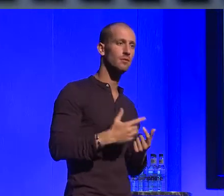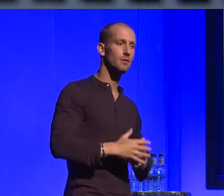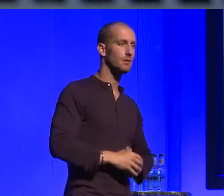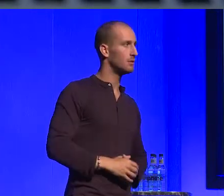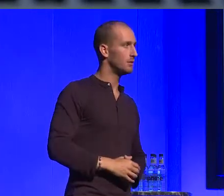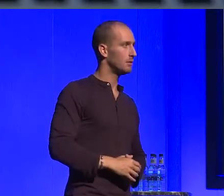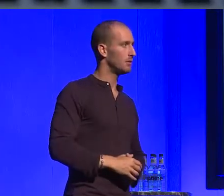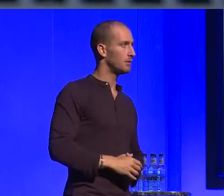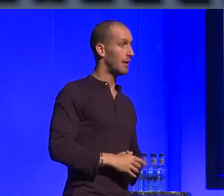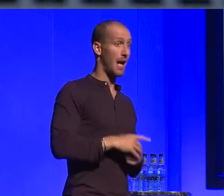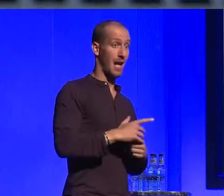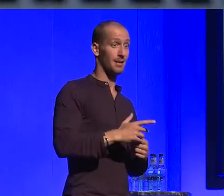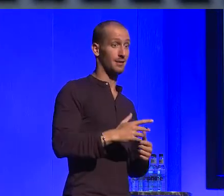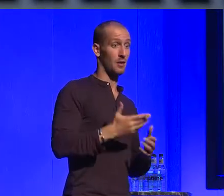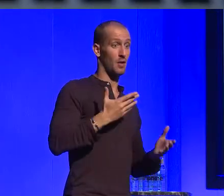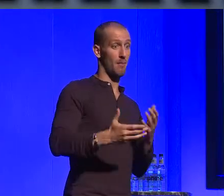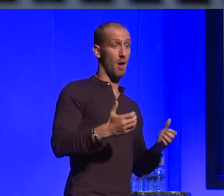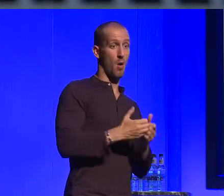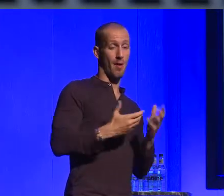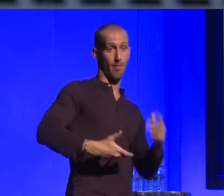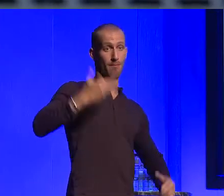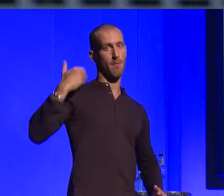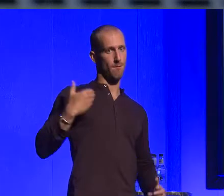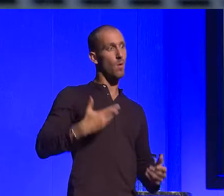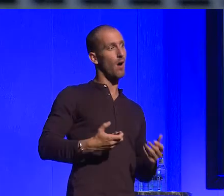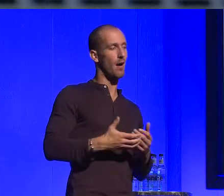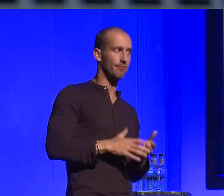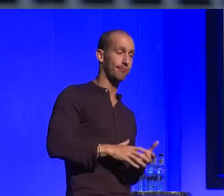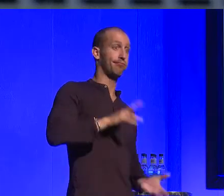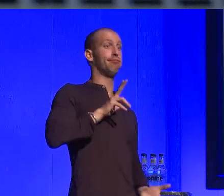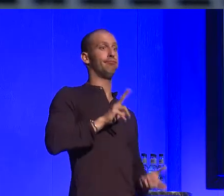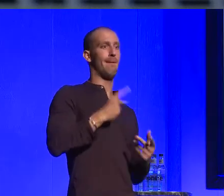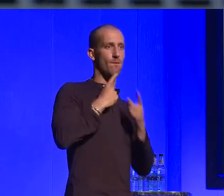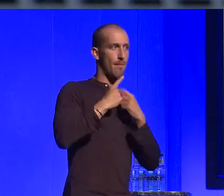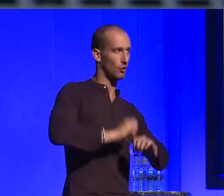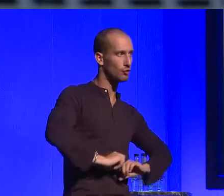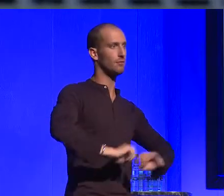creating an information revolution for patients and the public. At the heart of that, for that to work, we need to prioritise trust.